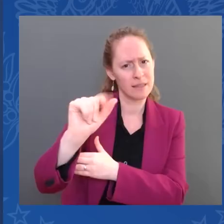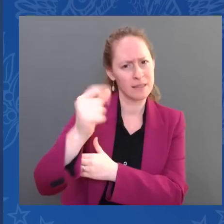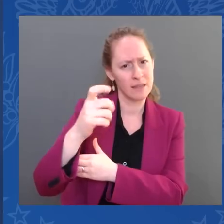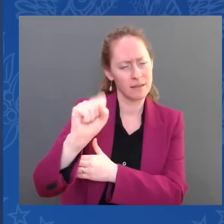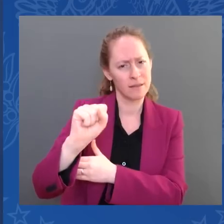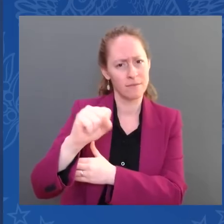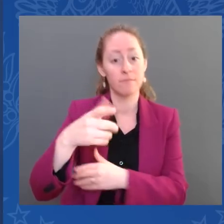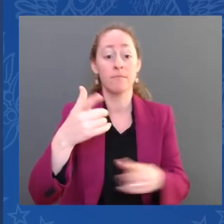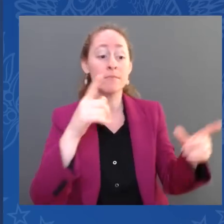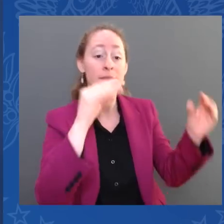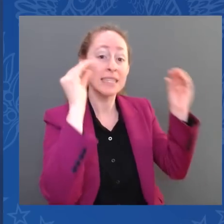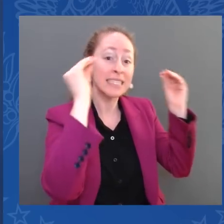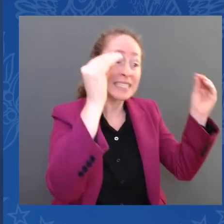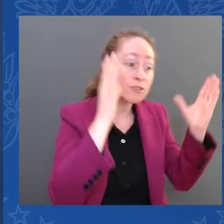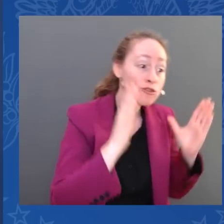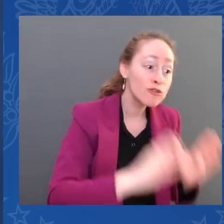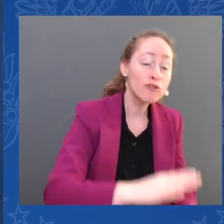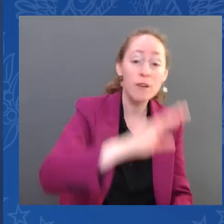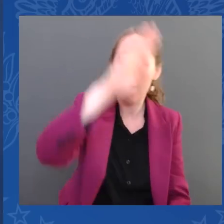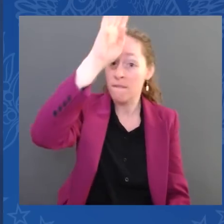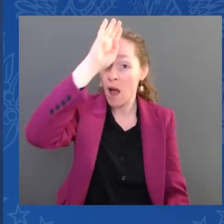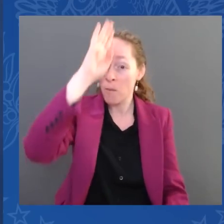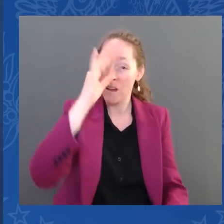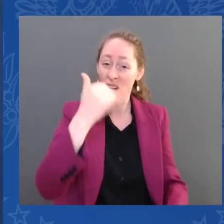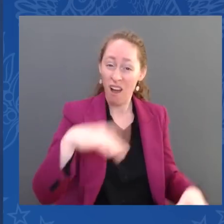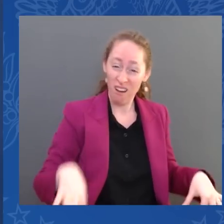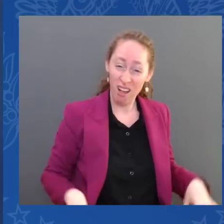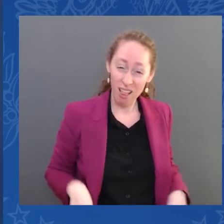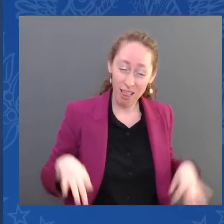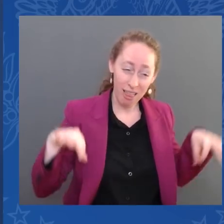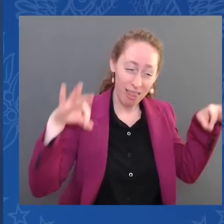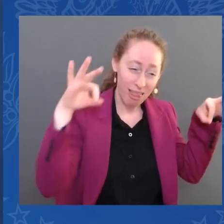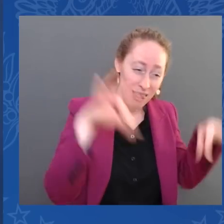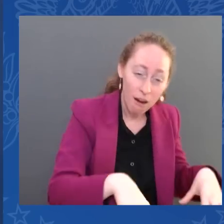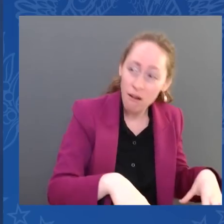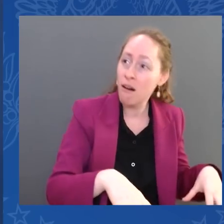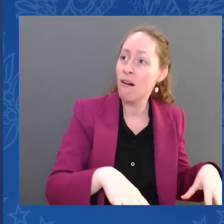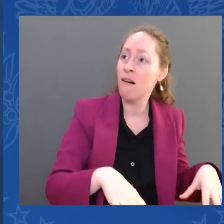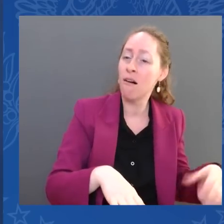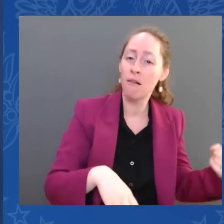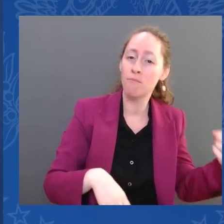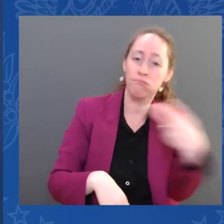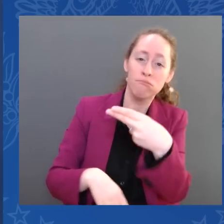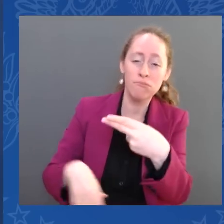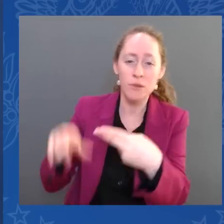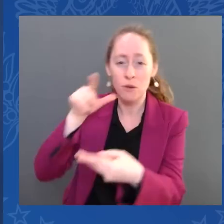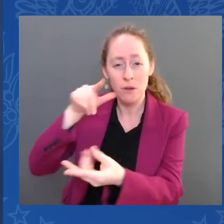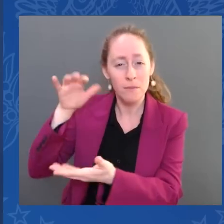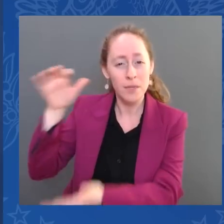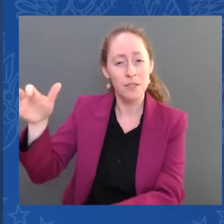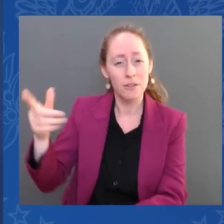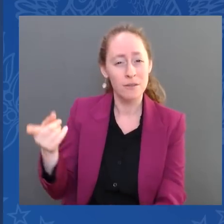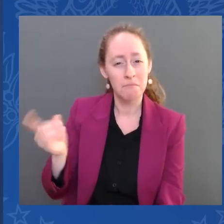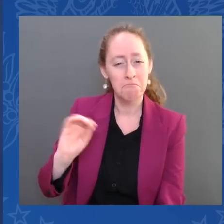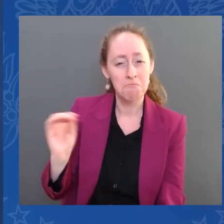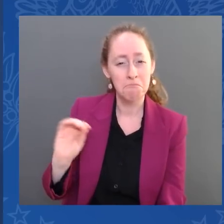The bottom line is this: Part of the reason I ran for President is because I was tired of trickle-down economics. It doesn't work.